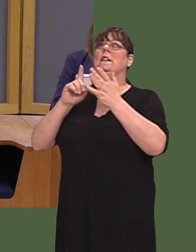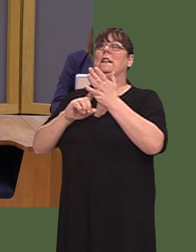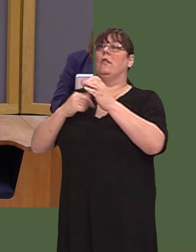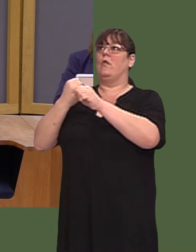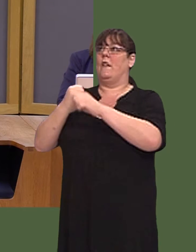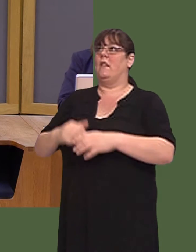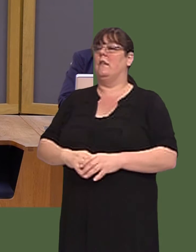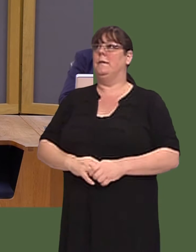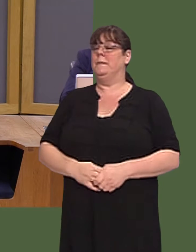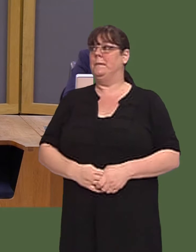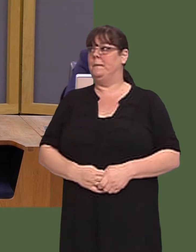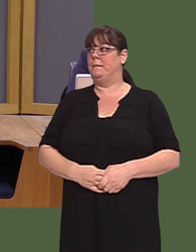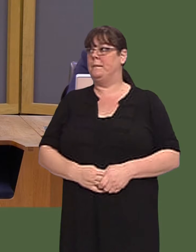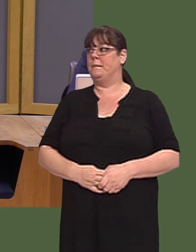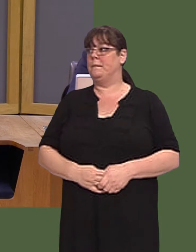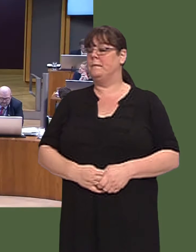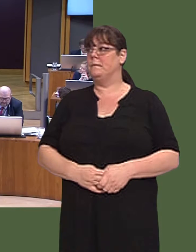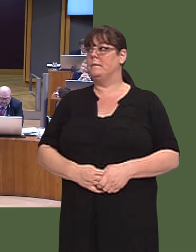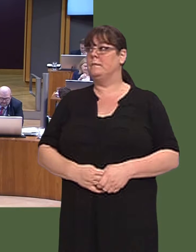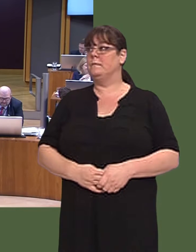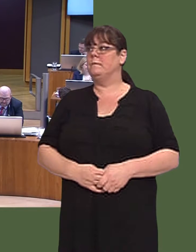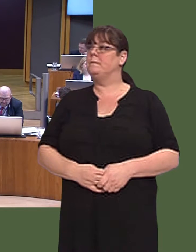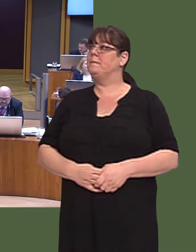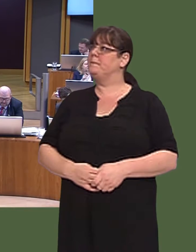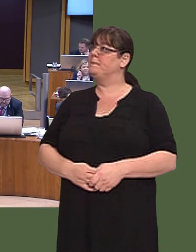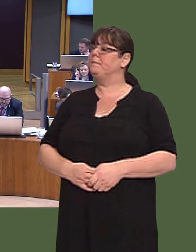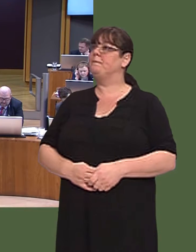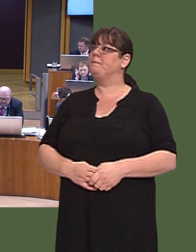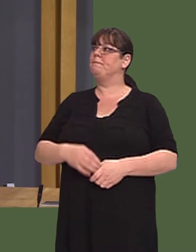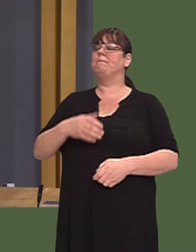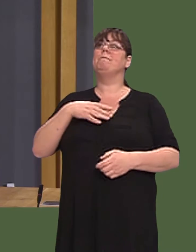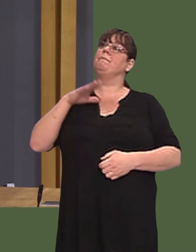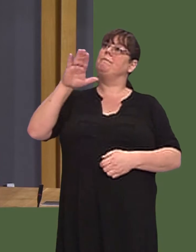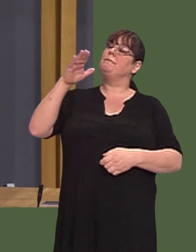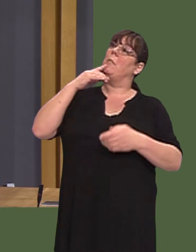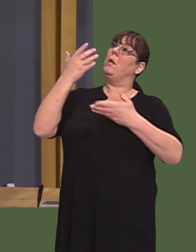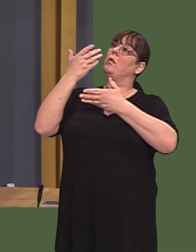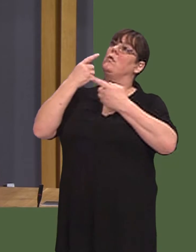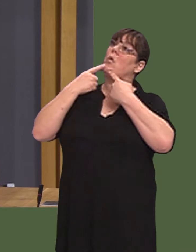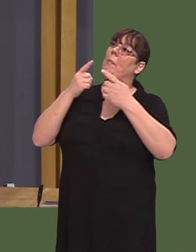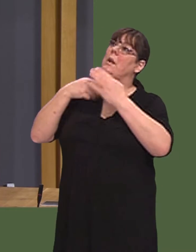Llyr Gruffydd: 5. Will the First Minister make a statement on dental services in North Wales?